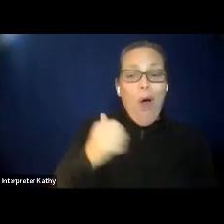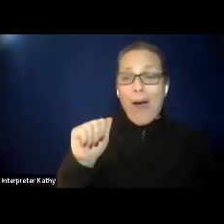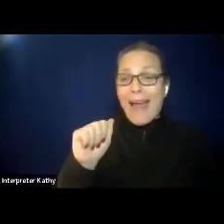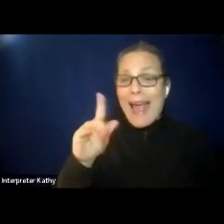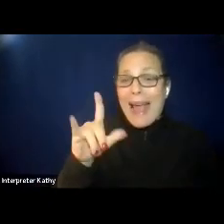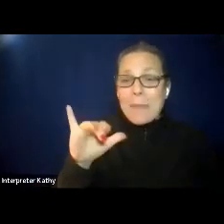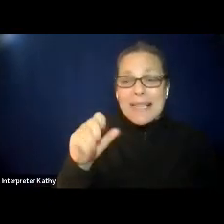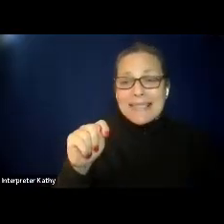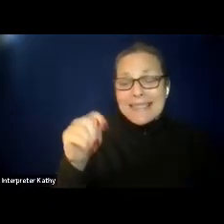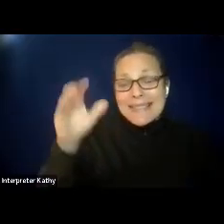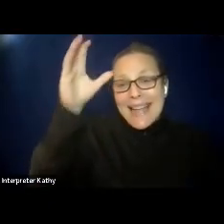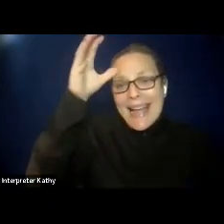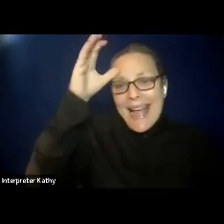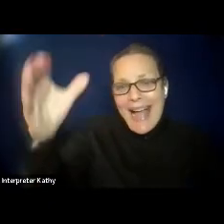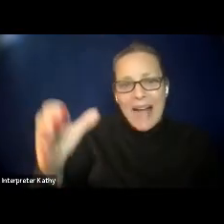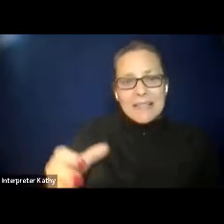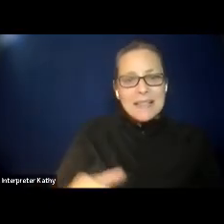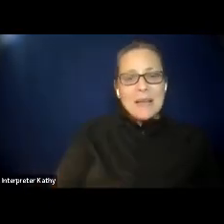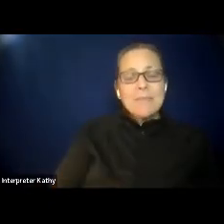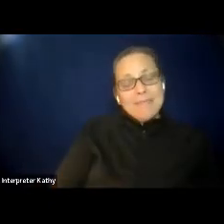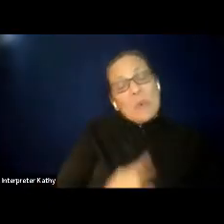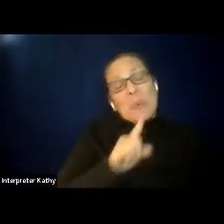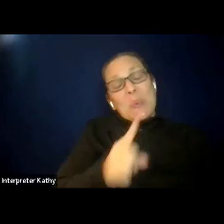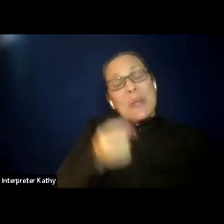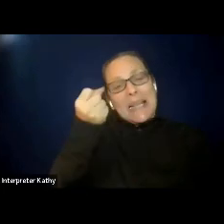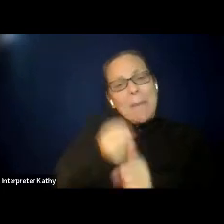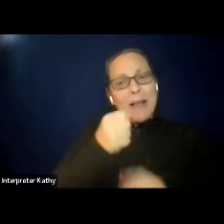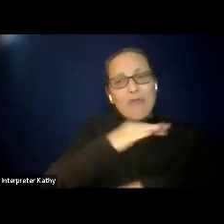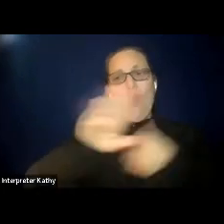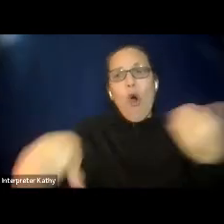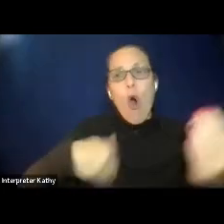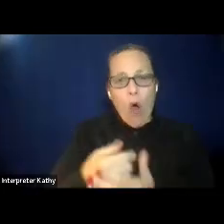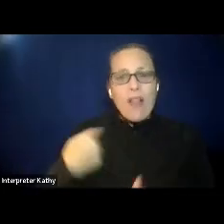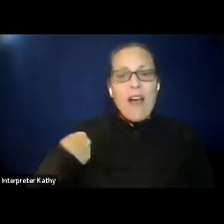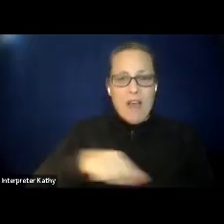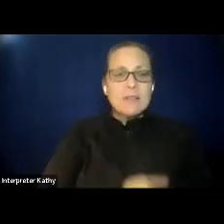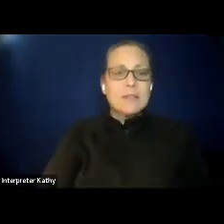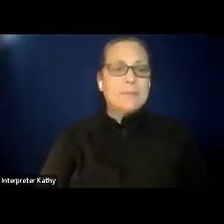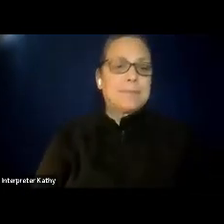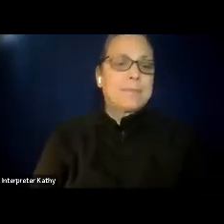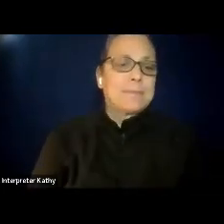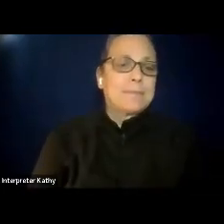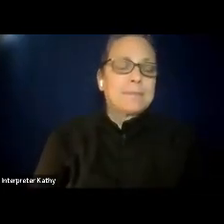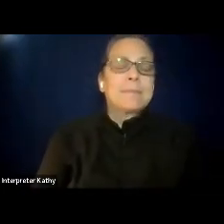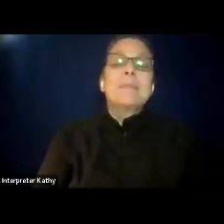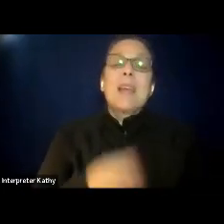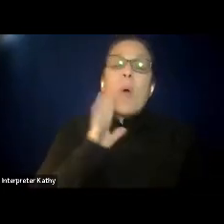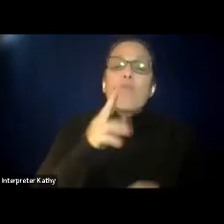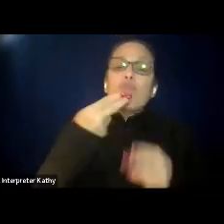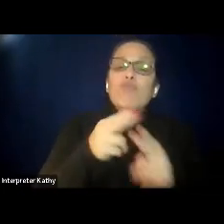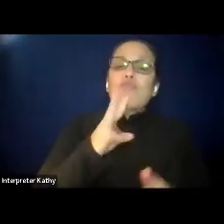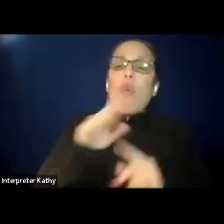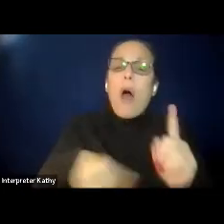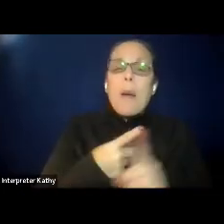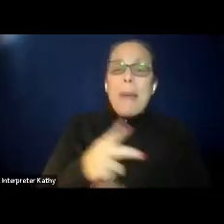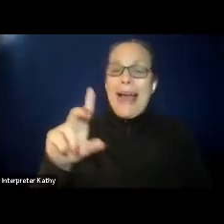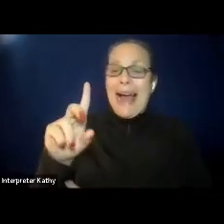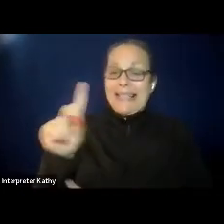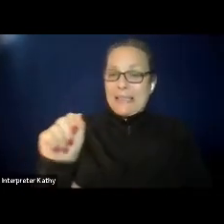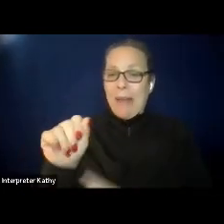that we're too fat or skinny, flight these are all ableist concepts. So it